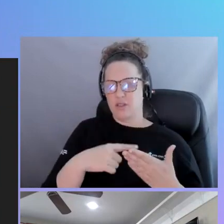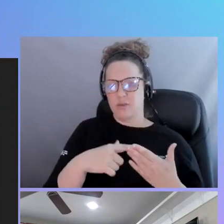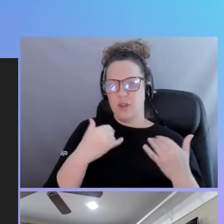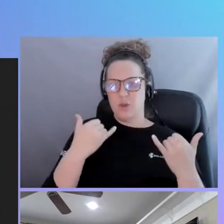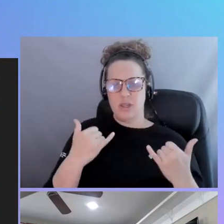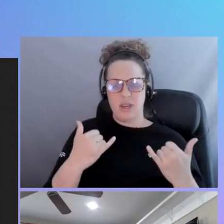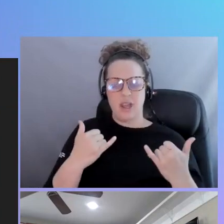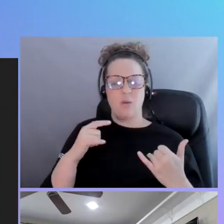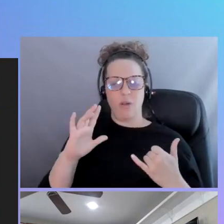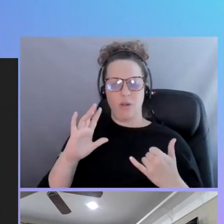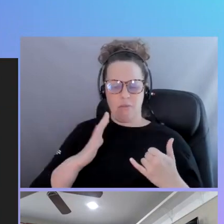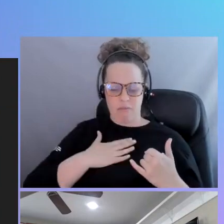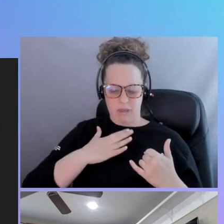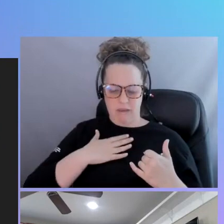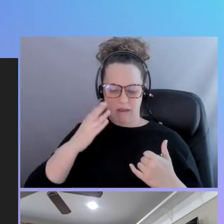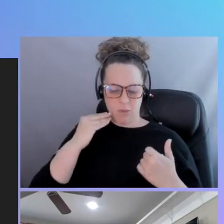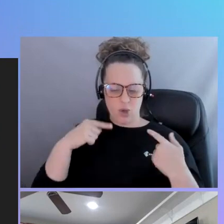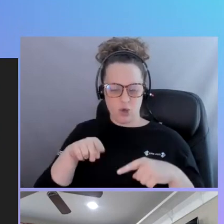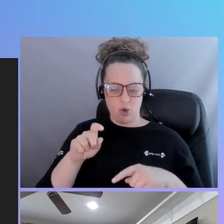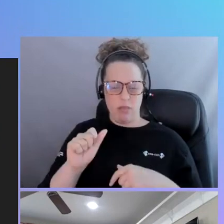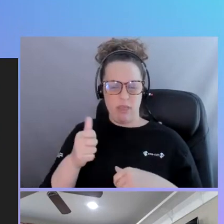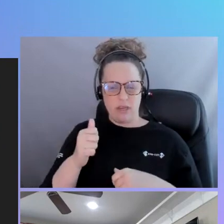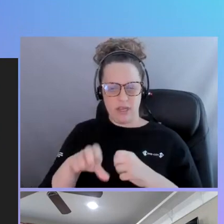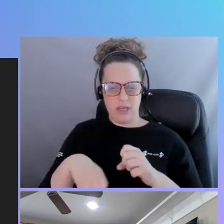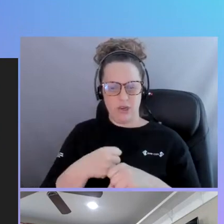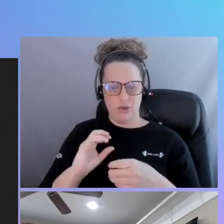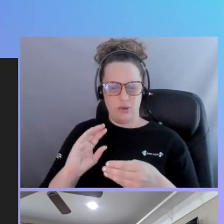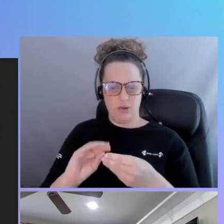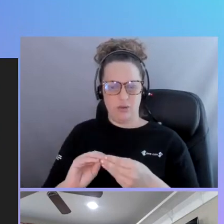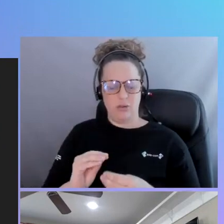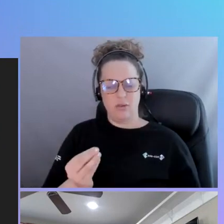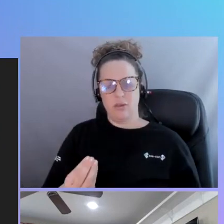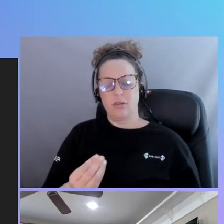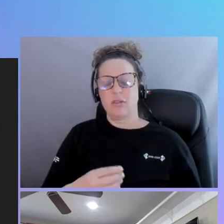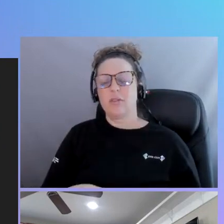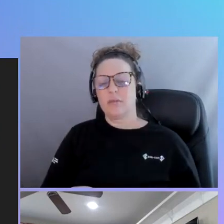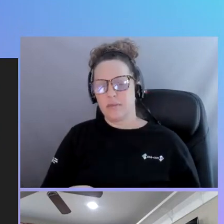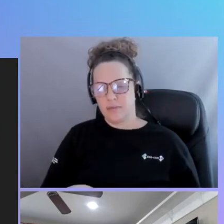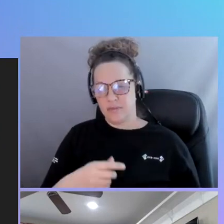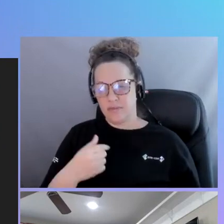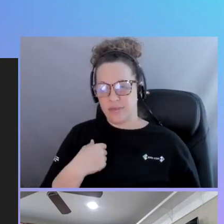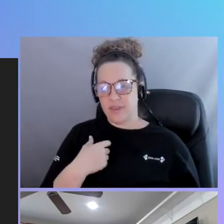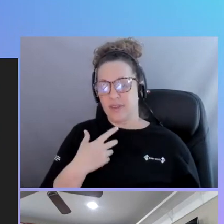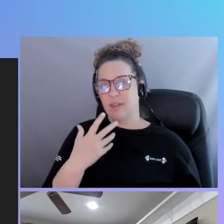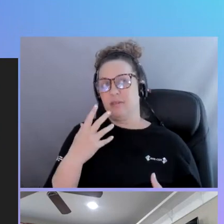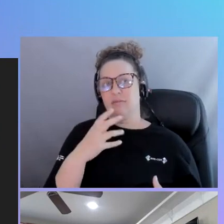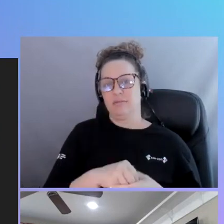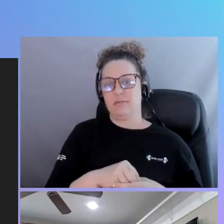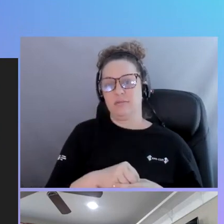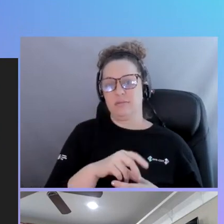you about today were those experiences during that tenure. I've been with Deque now, uh, this September, it'll be three years,